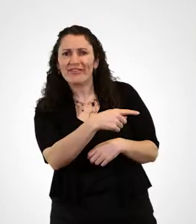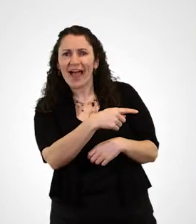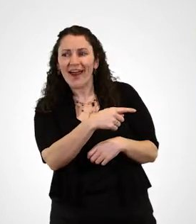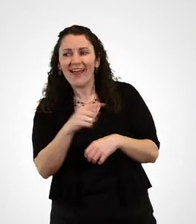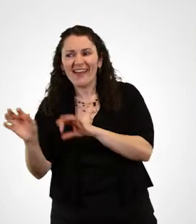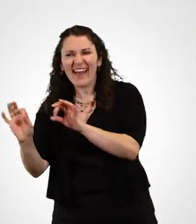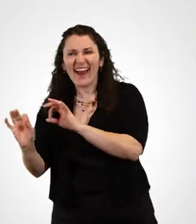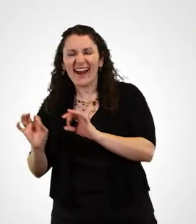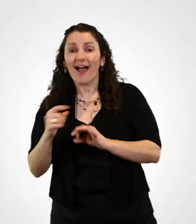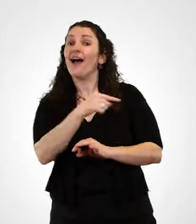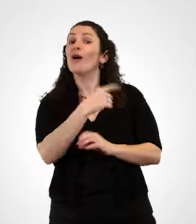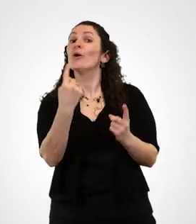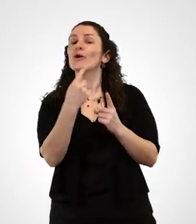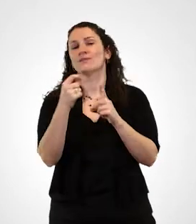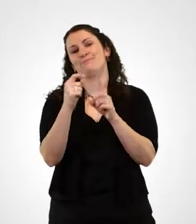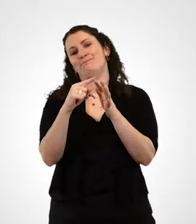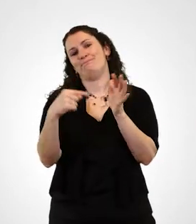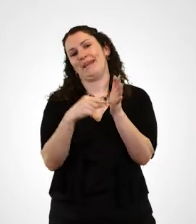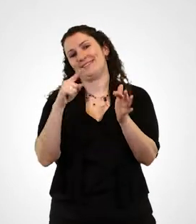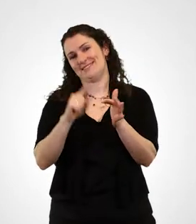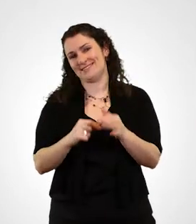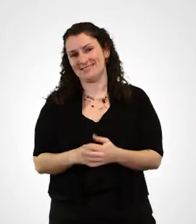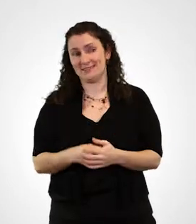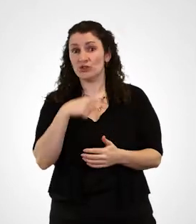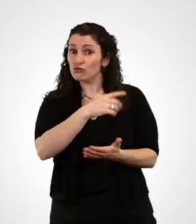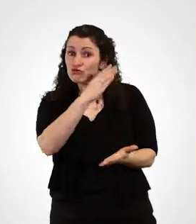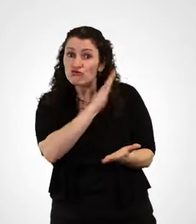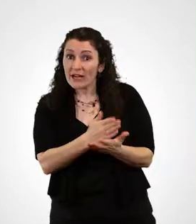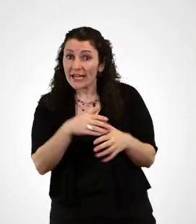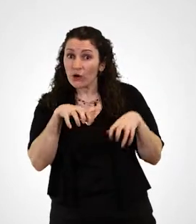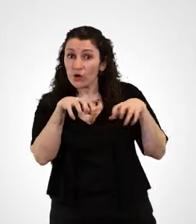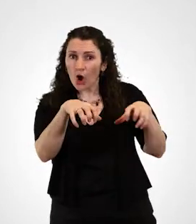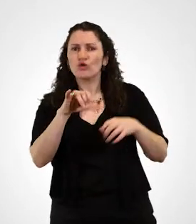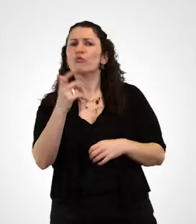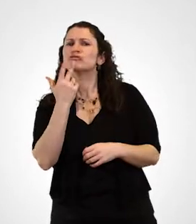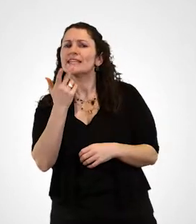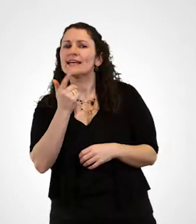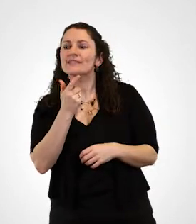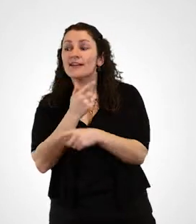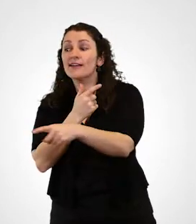Pete. TEACHER: It was Pete. Was it a real ghost or a pretend ghost? CHILD: A pretend ghost.